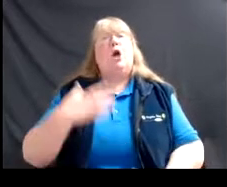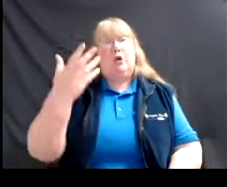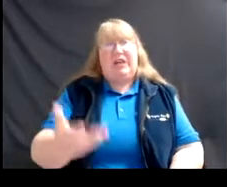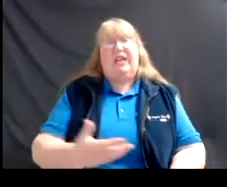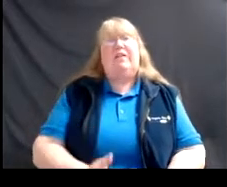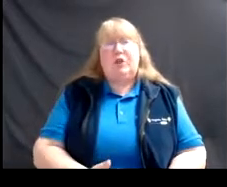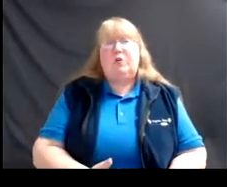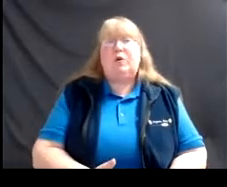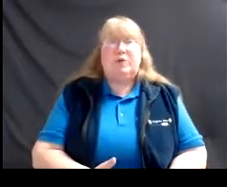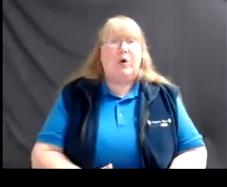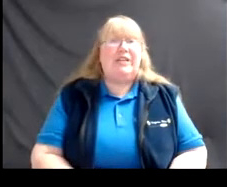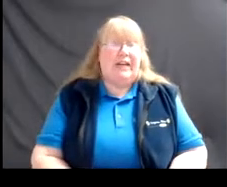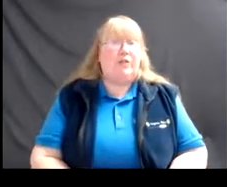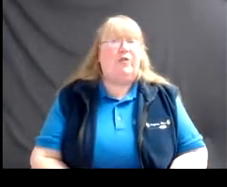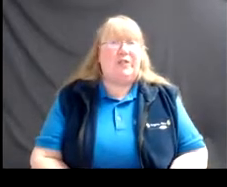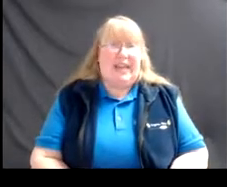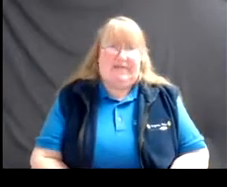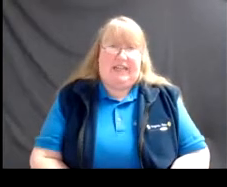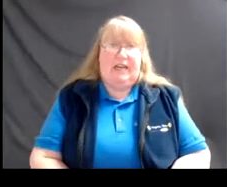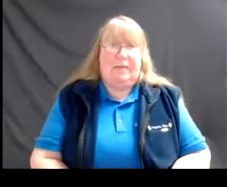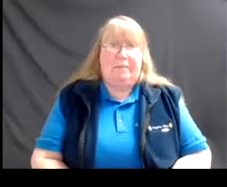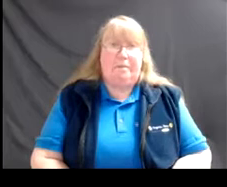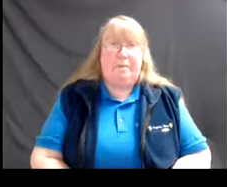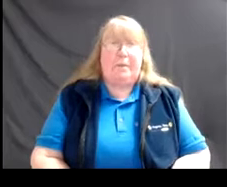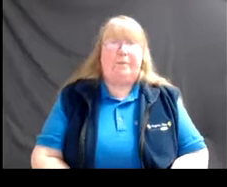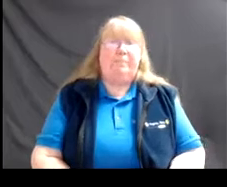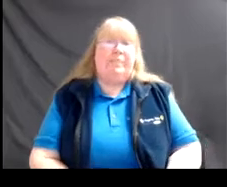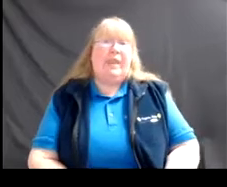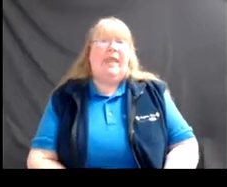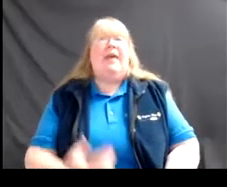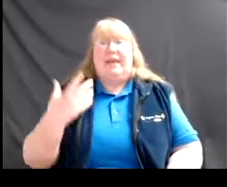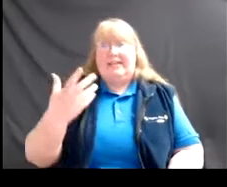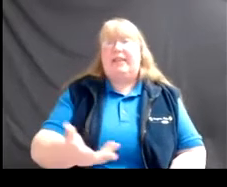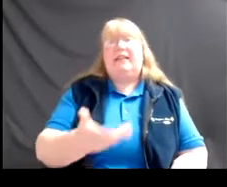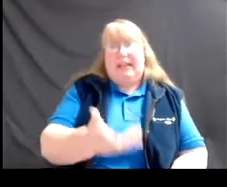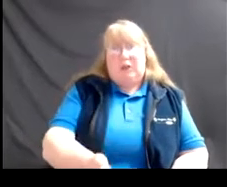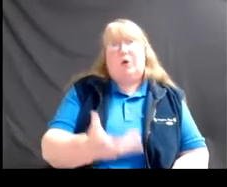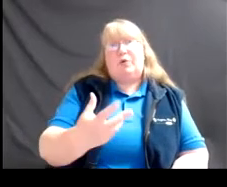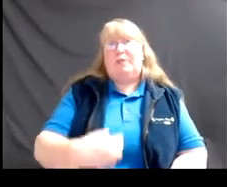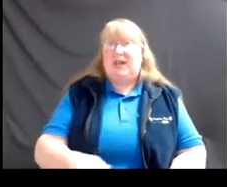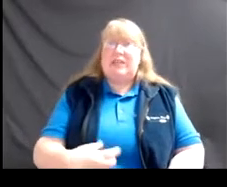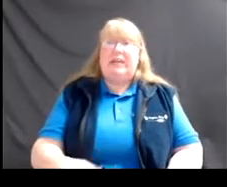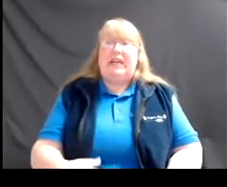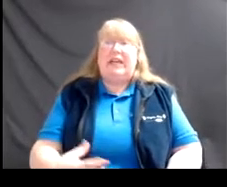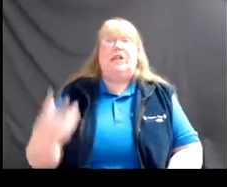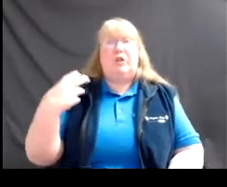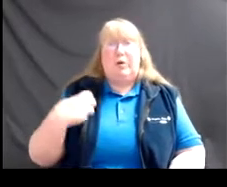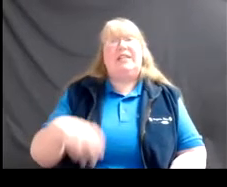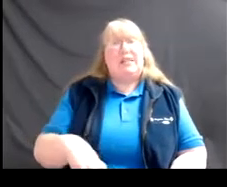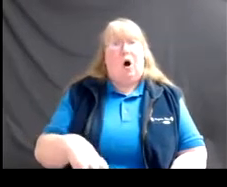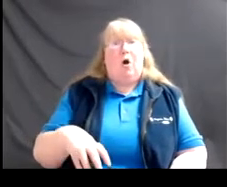you need a visual smoke detector for safety. It is then the landlord's responsibility to install